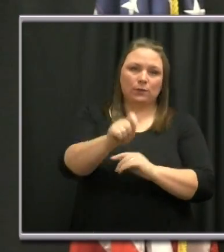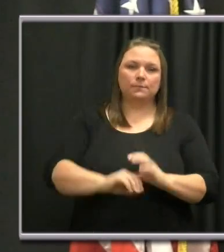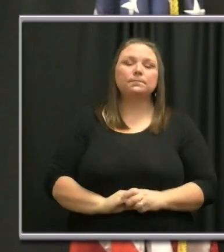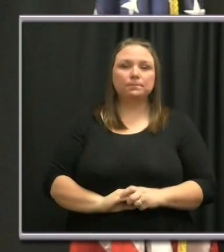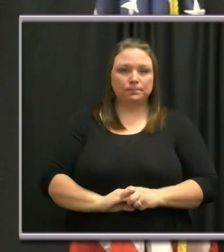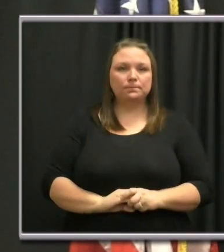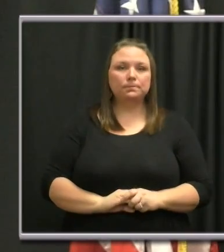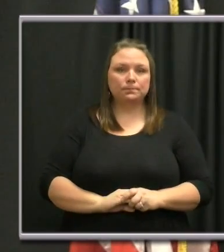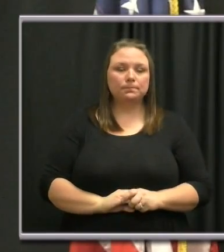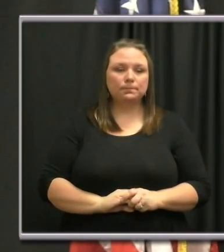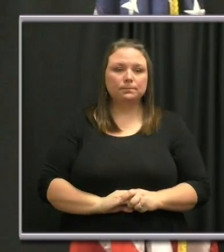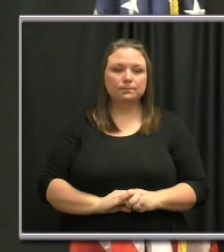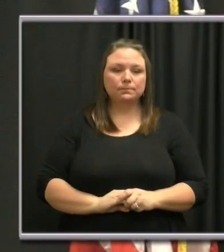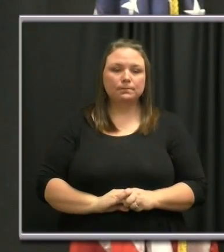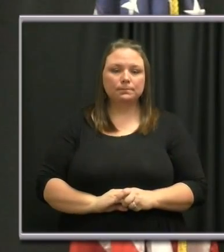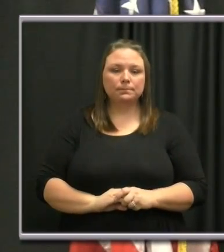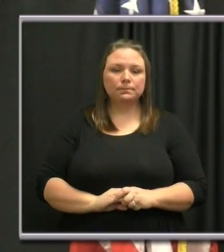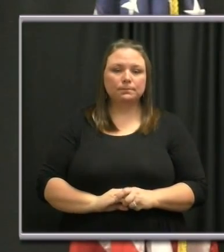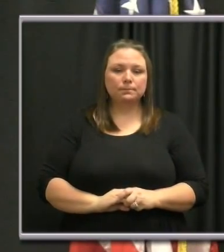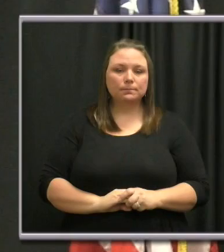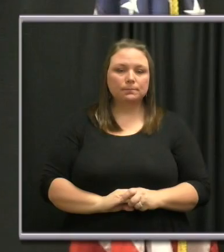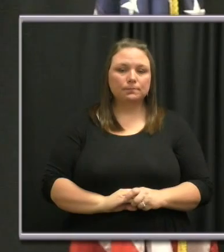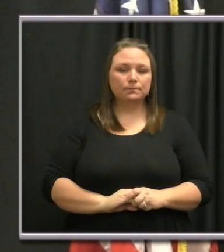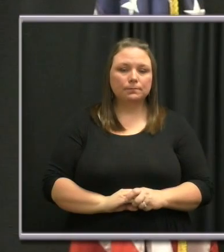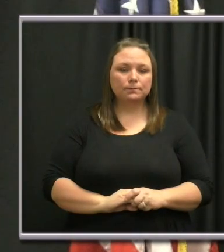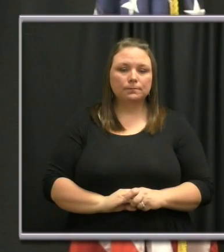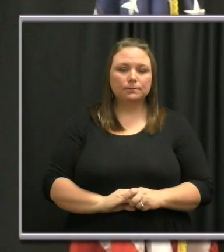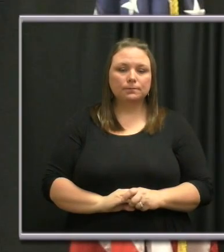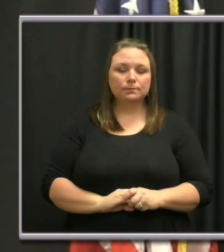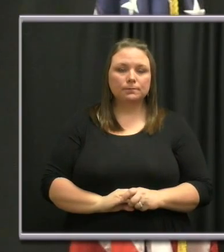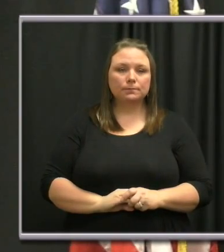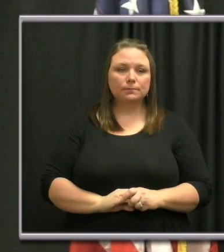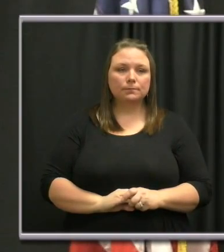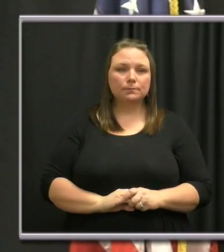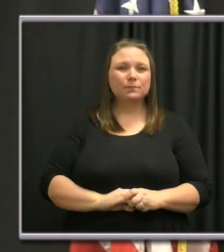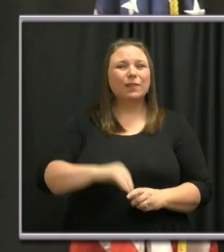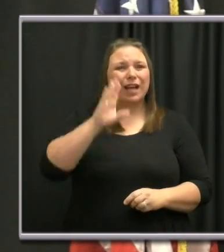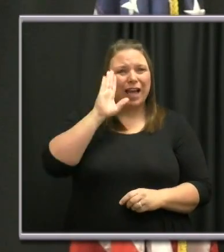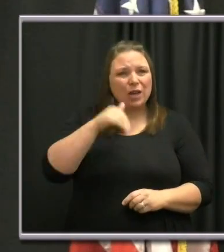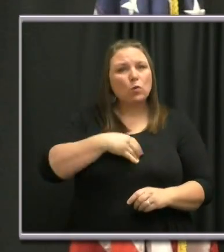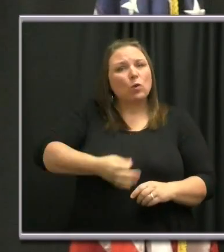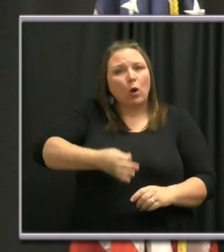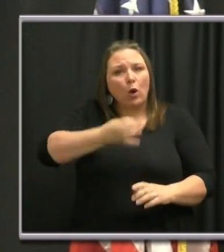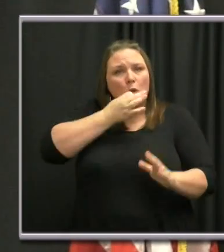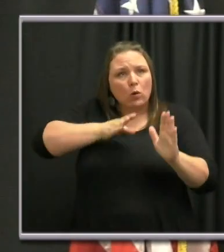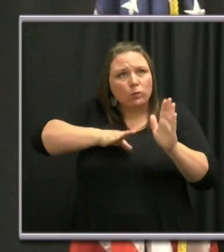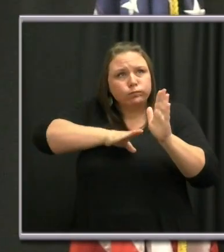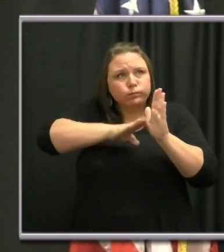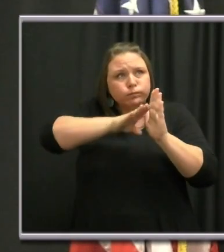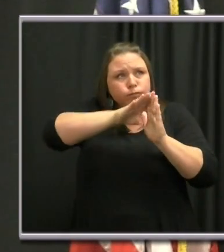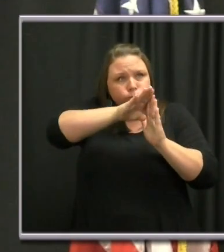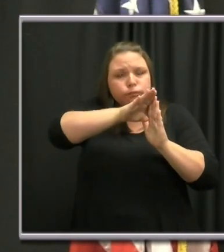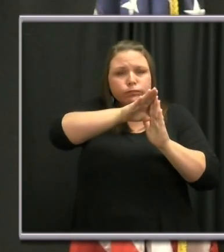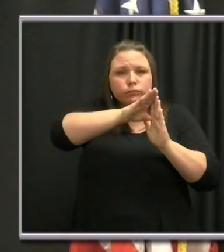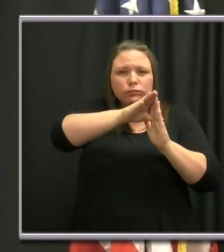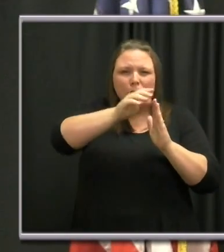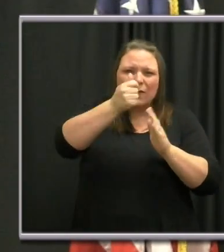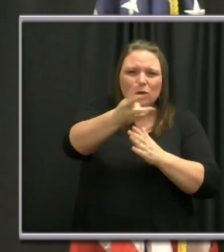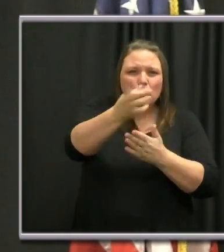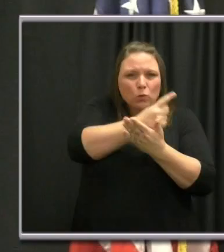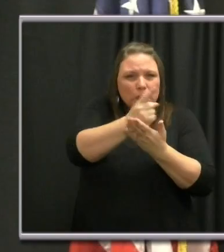DON'T GO OUT. JUST BECAUSE- WE